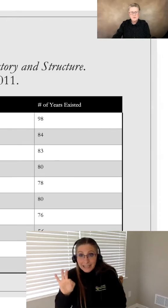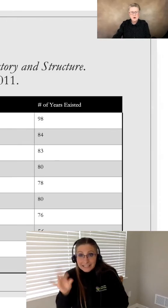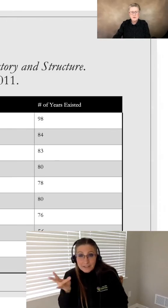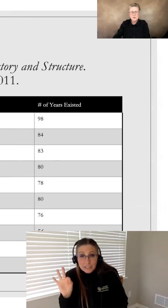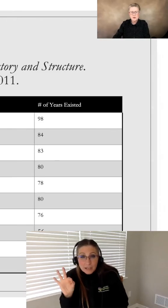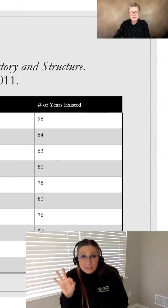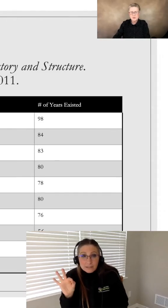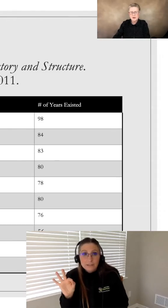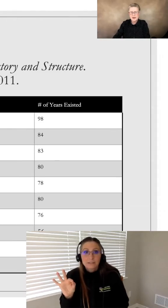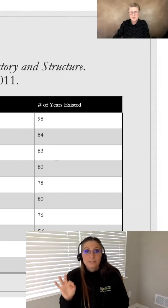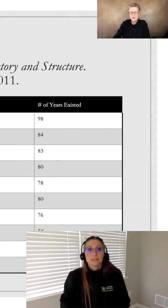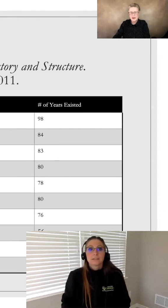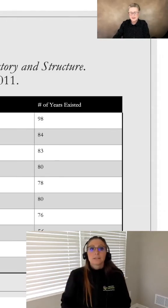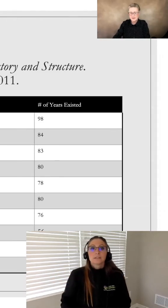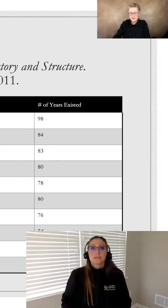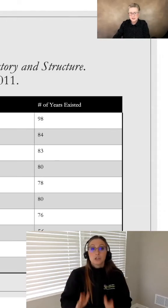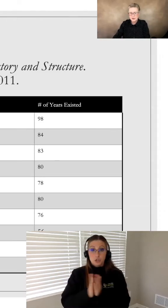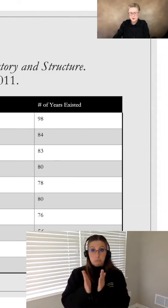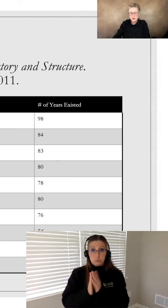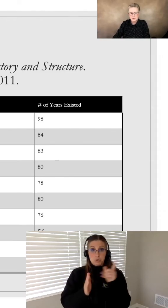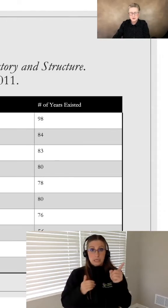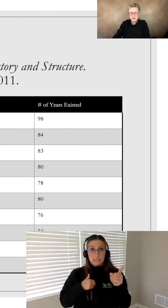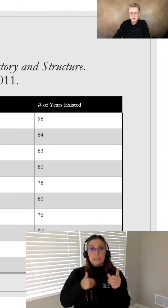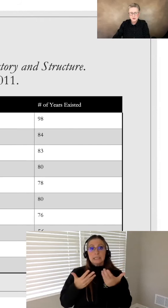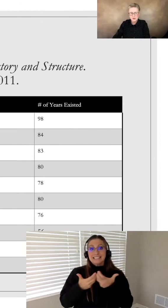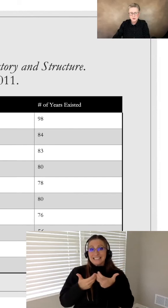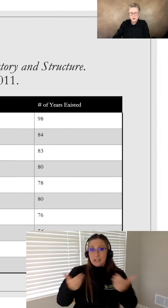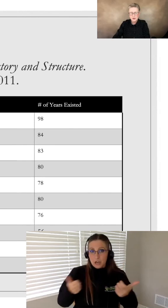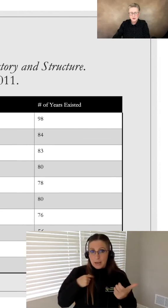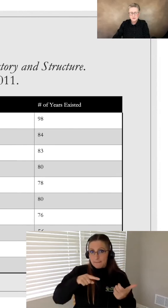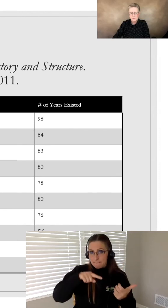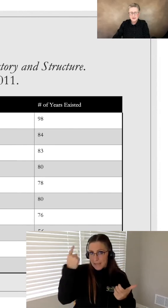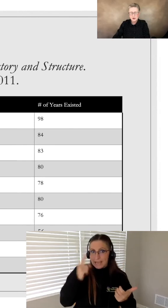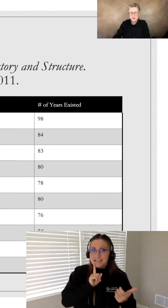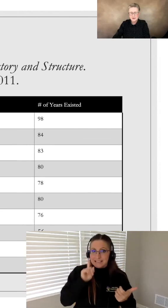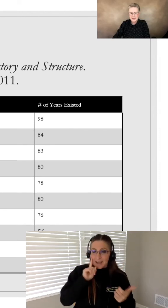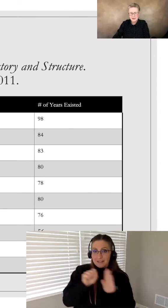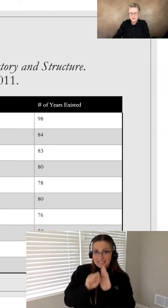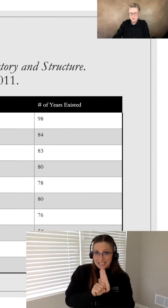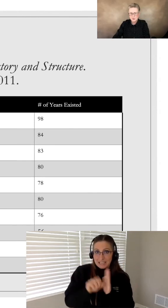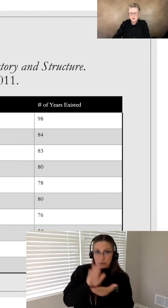from the book, Segregated Black Deaf State Schools the source is from Carolyn McCaskill's book the